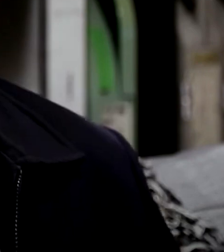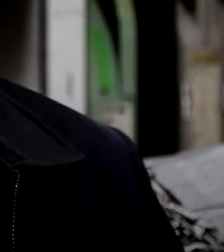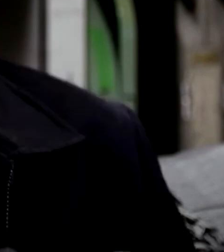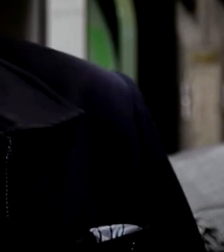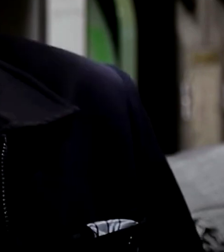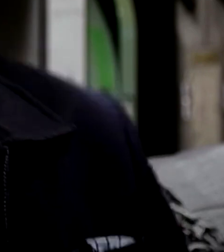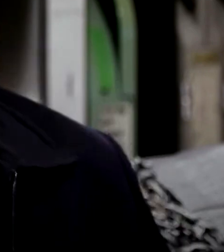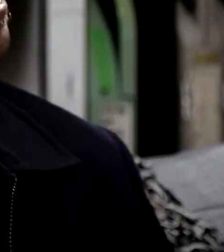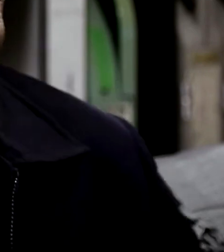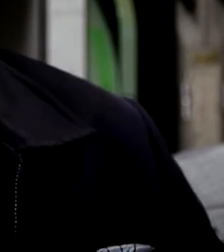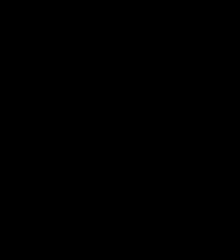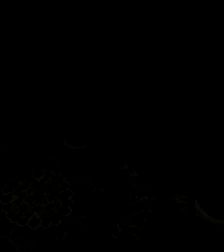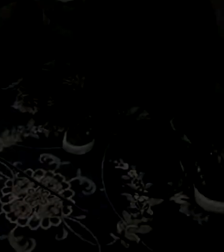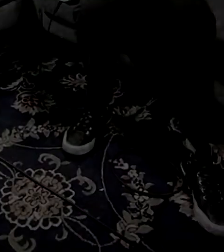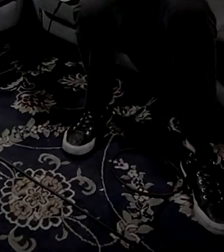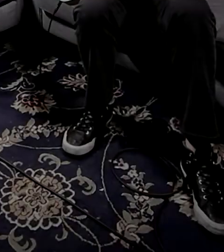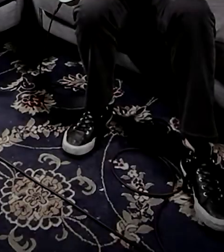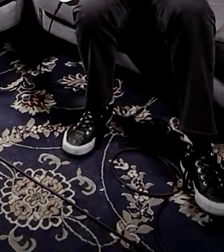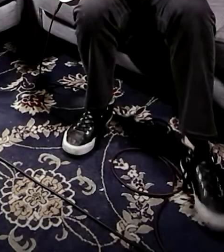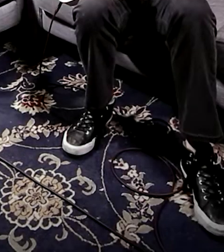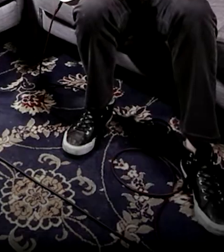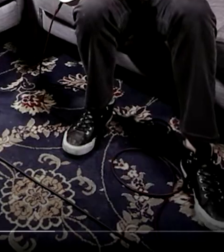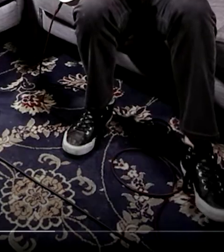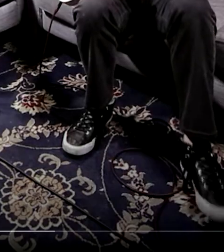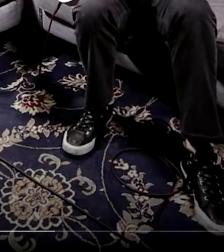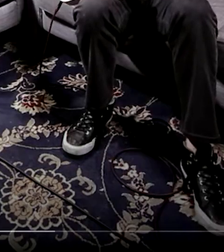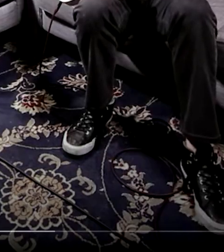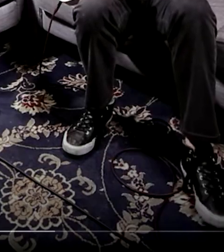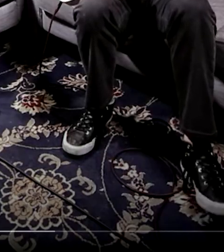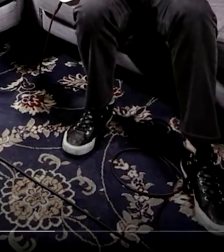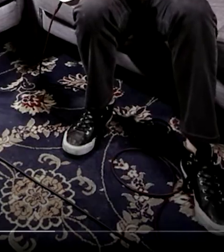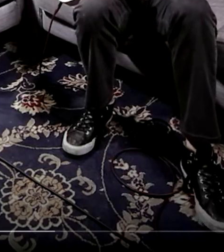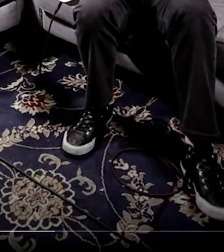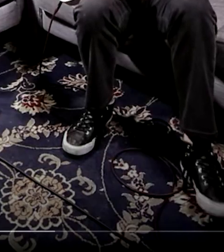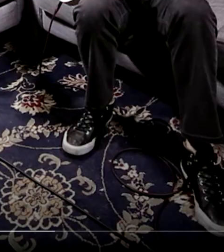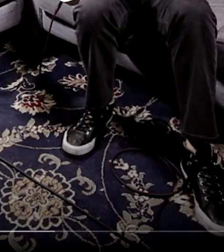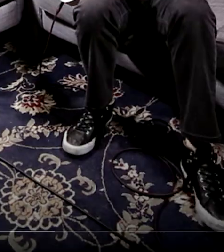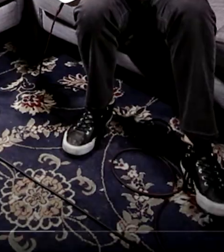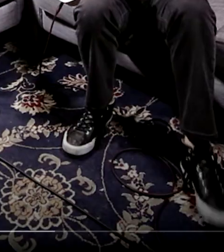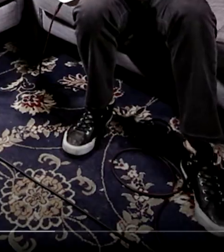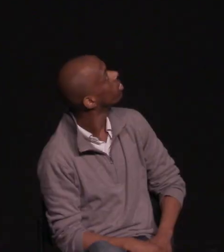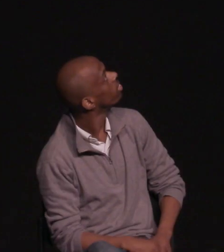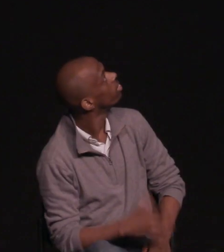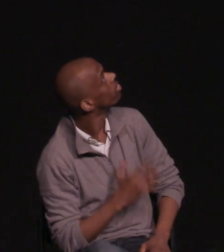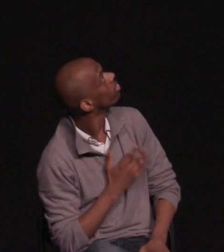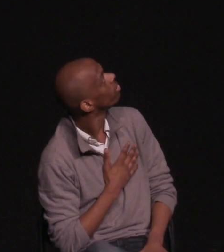Whoo